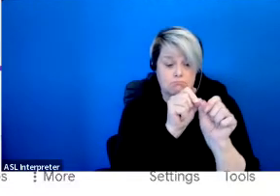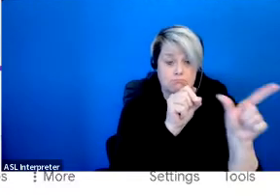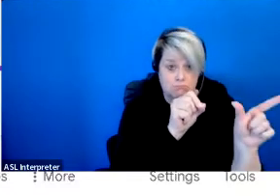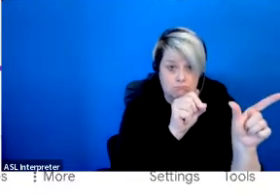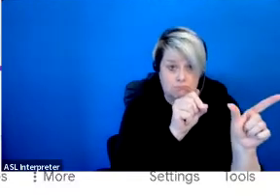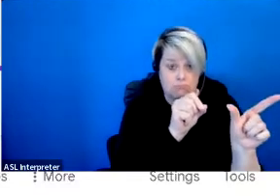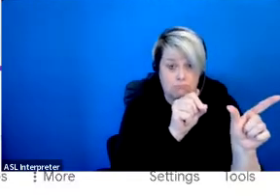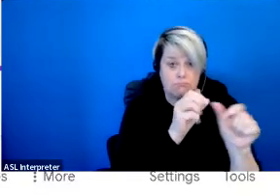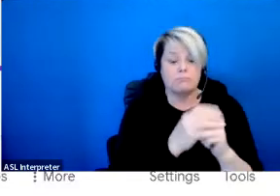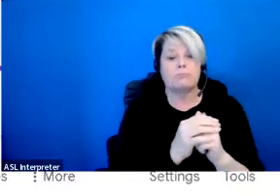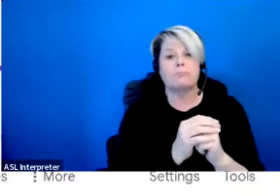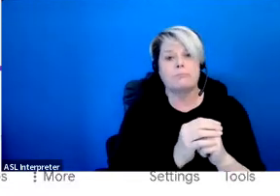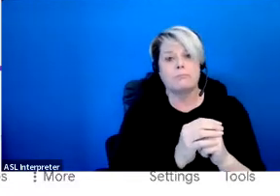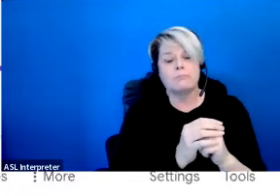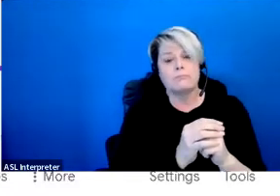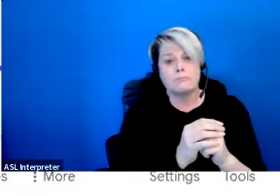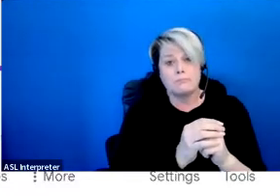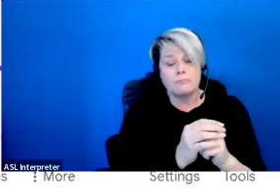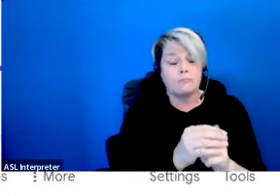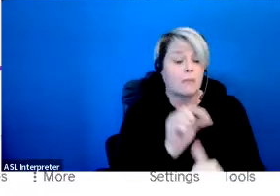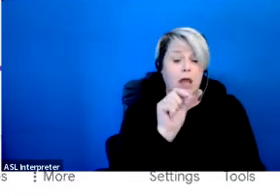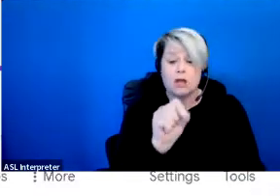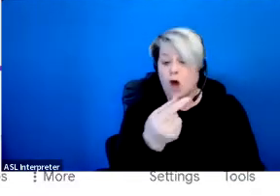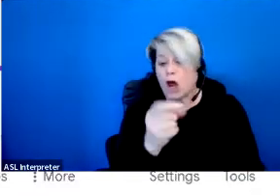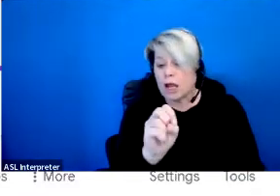word is, you put site colon and then dot and then